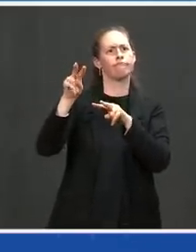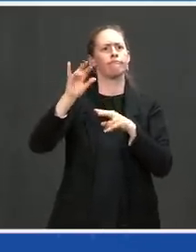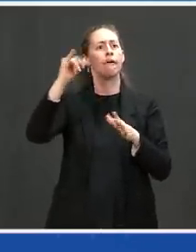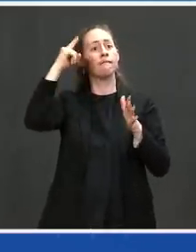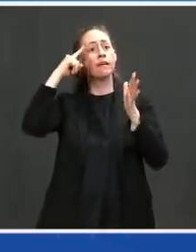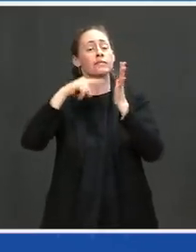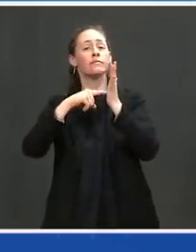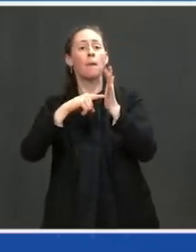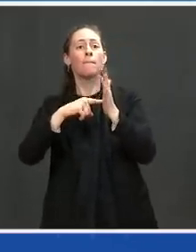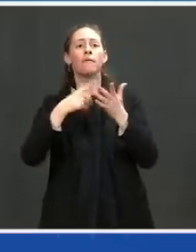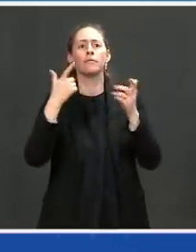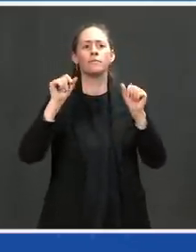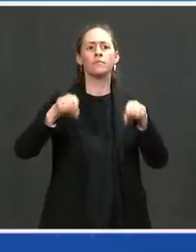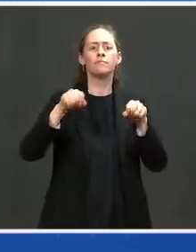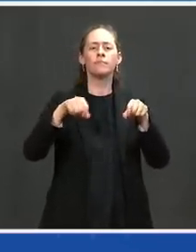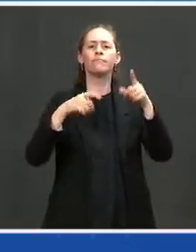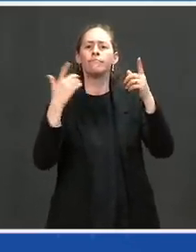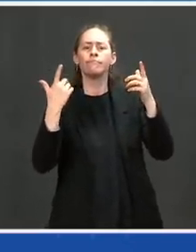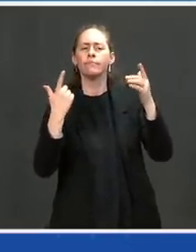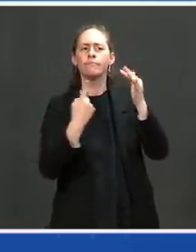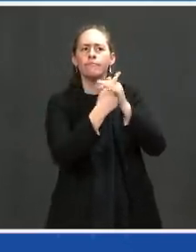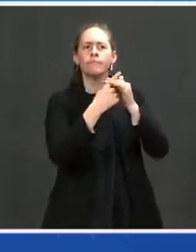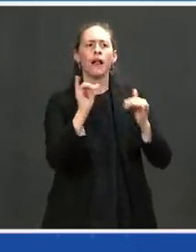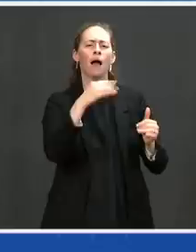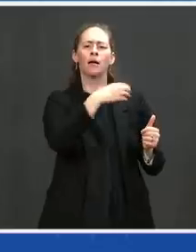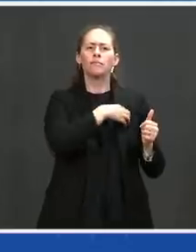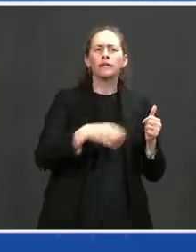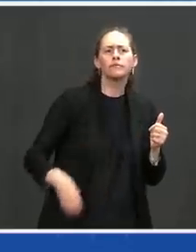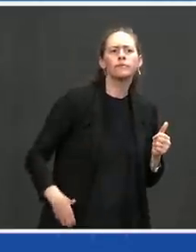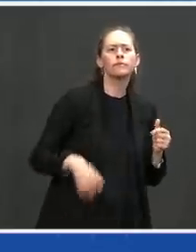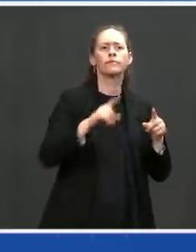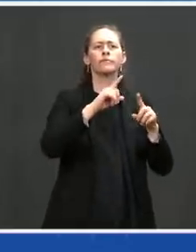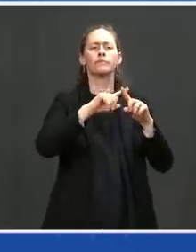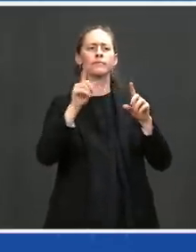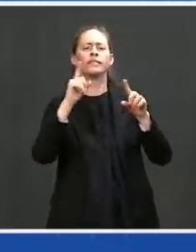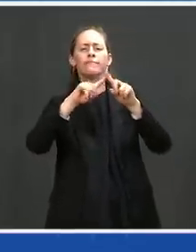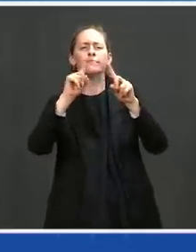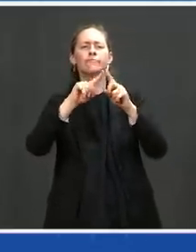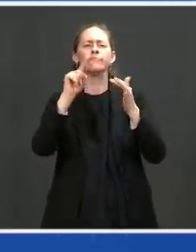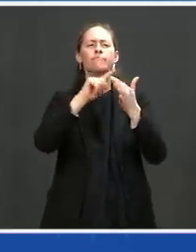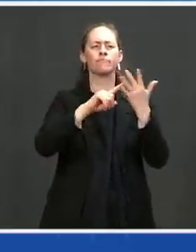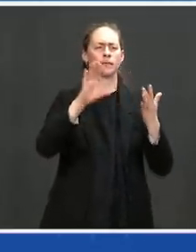but it has to be conditioned upon the end result of denuclearization.